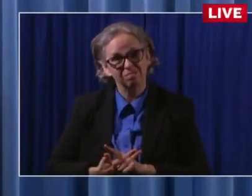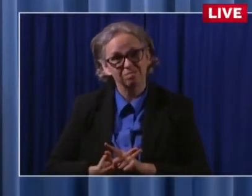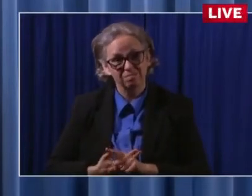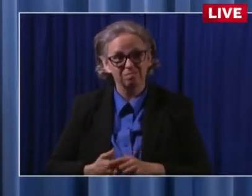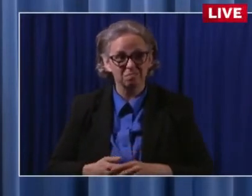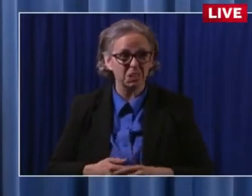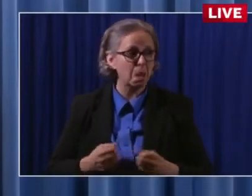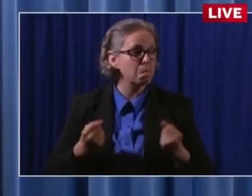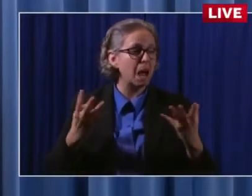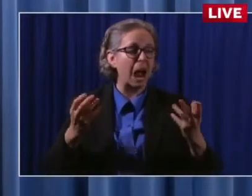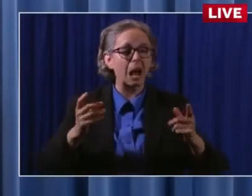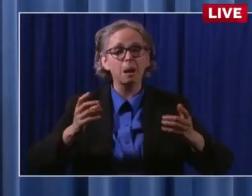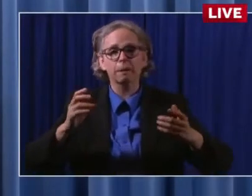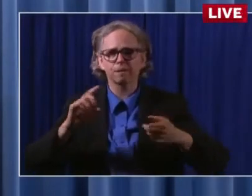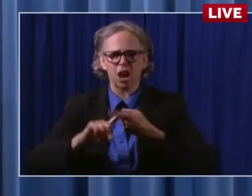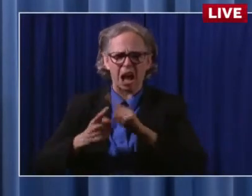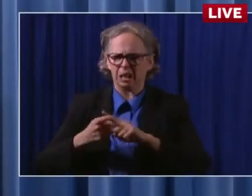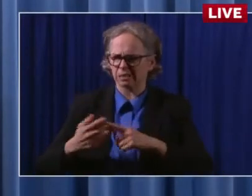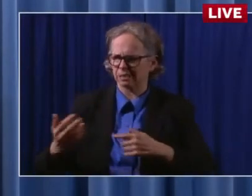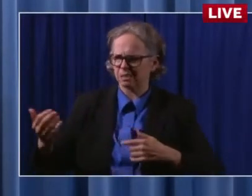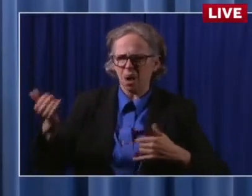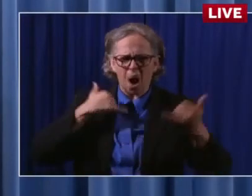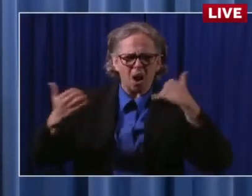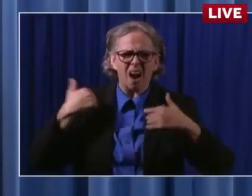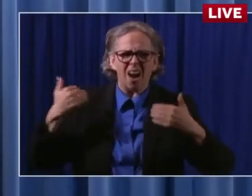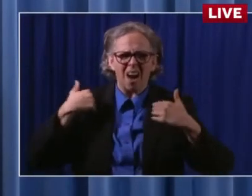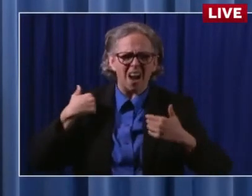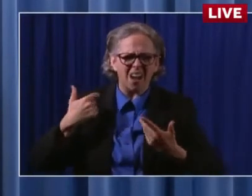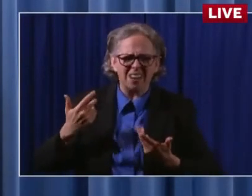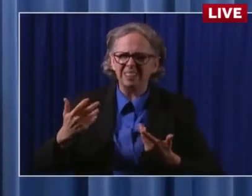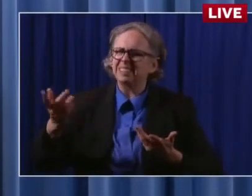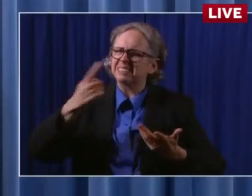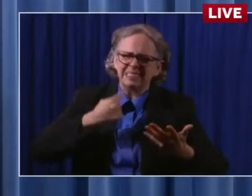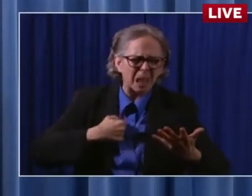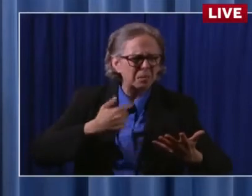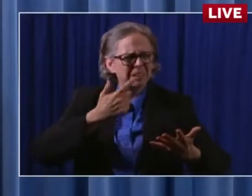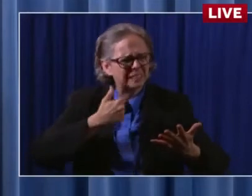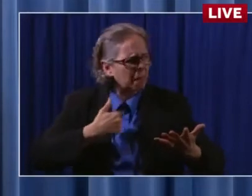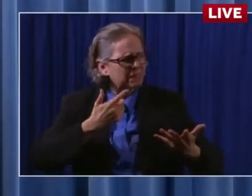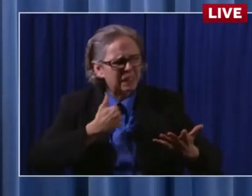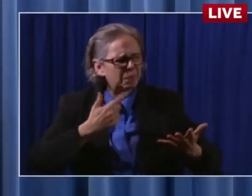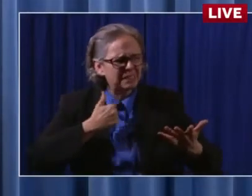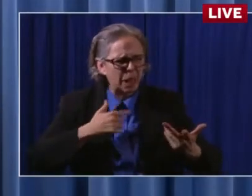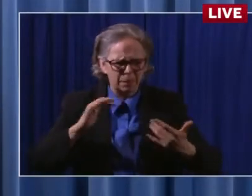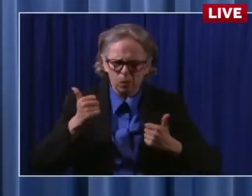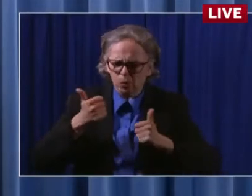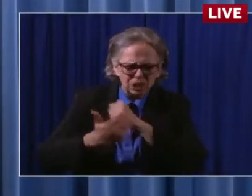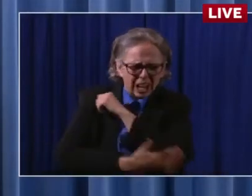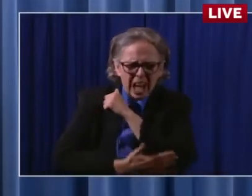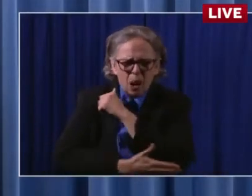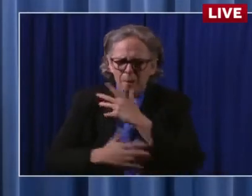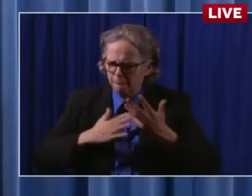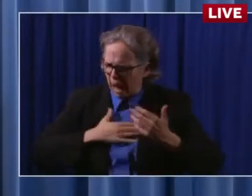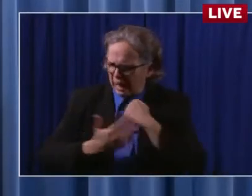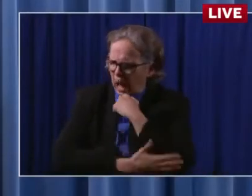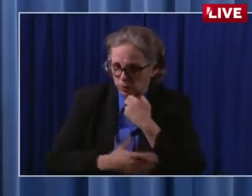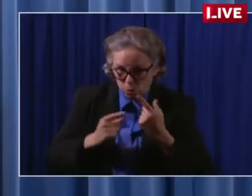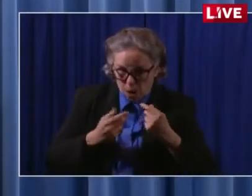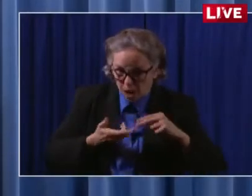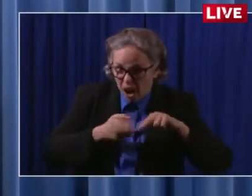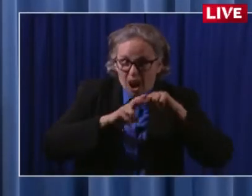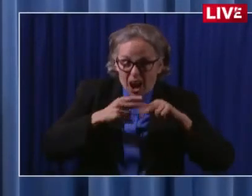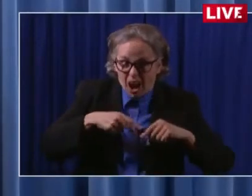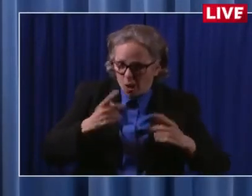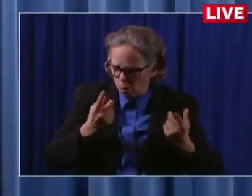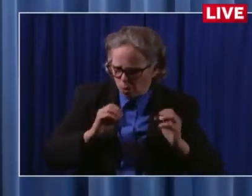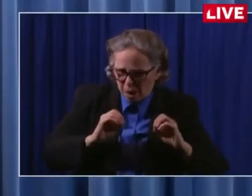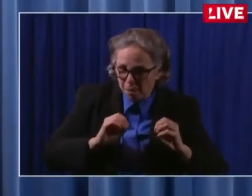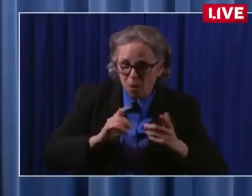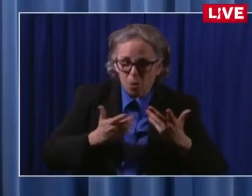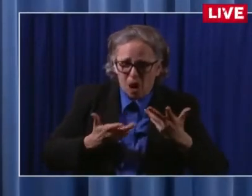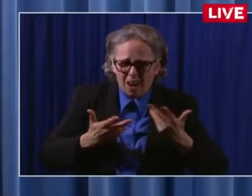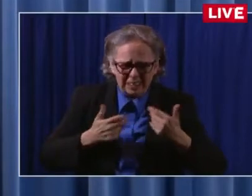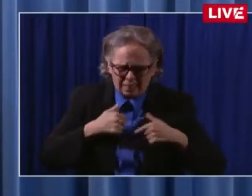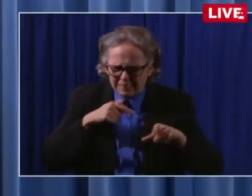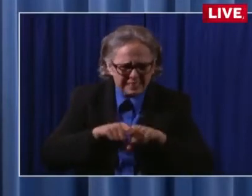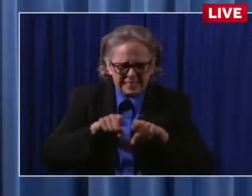FOR THREE MONTHS, I HAVE HAD MANY OF MY FRIENDS WHO HAVE SAID, MIKE, WHY DON’T YOU GIVE US DATA COUNTY BY COUNTY?